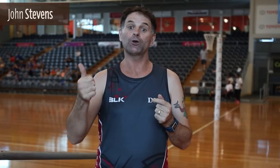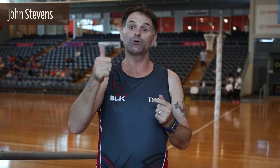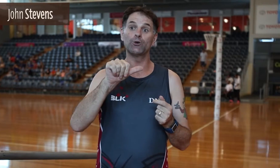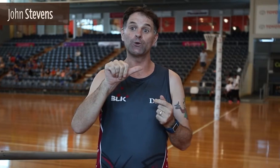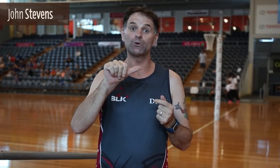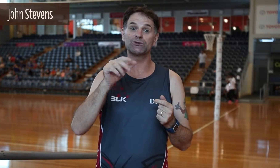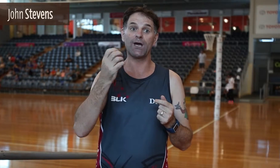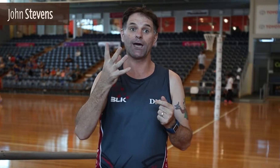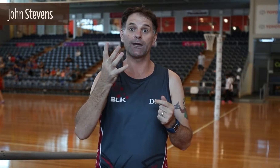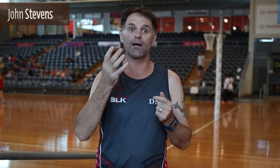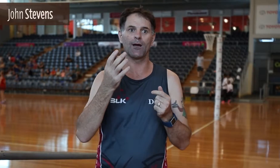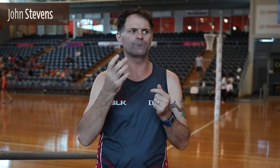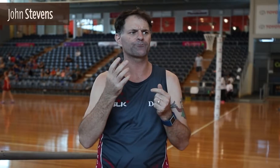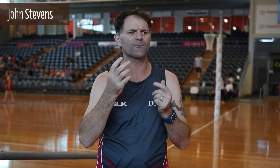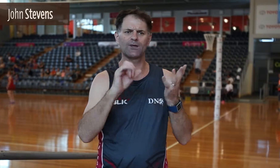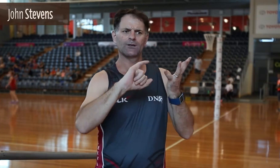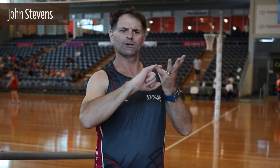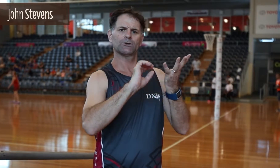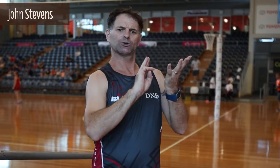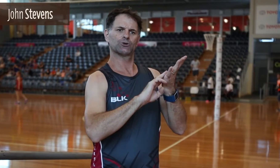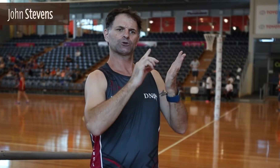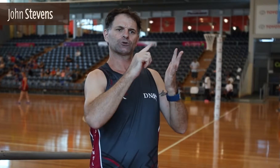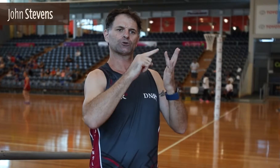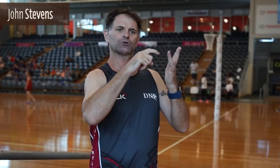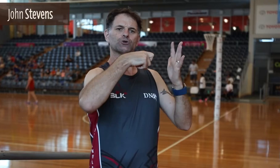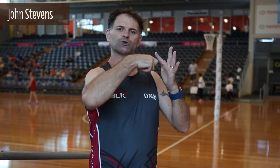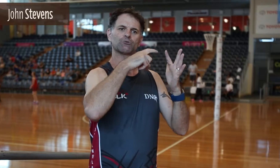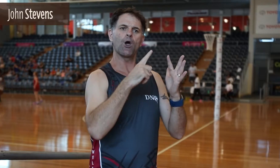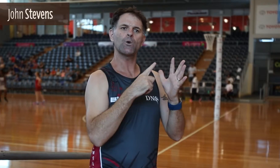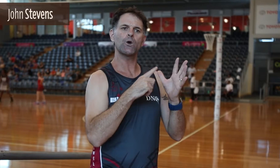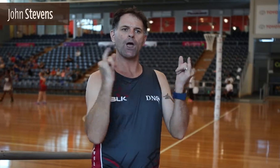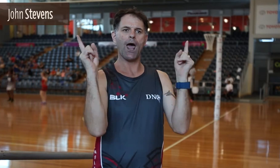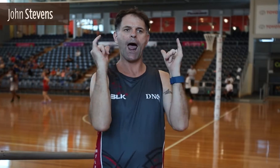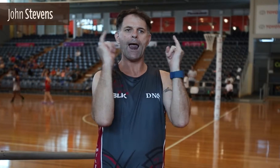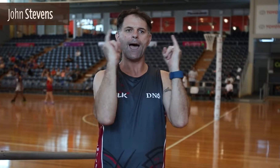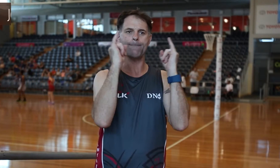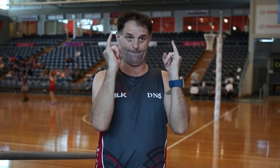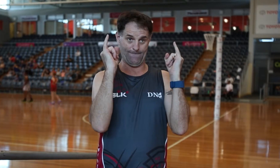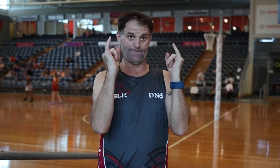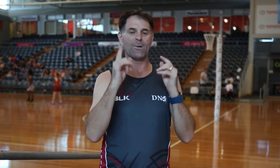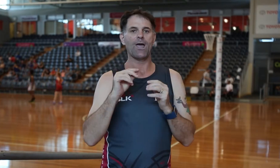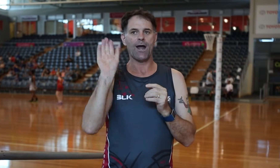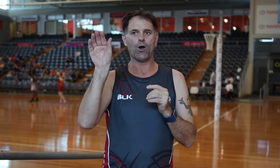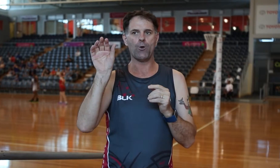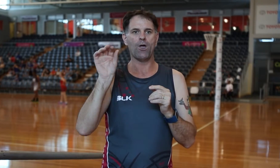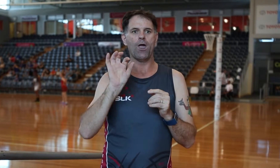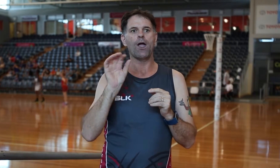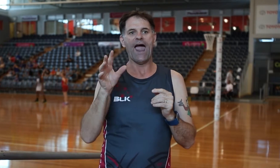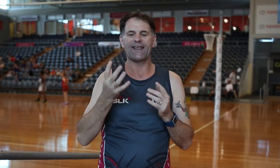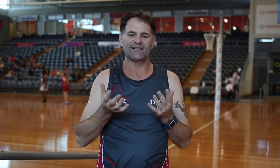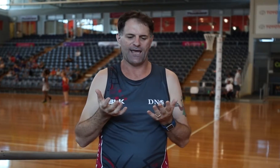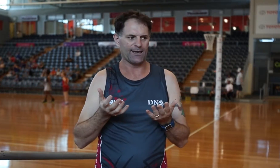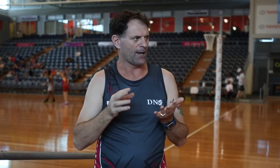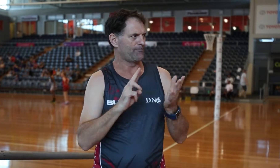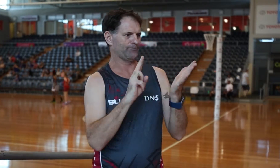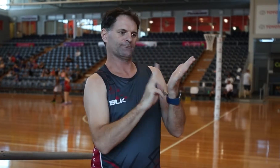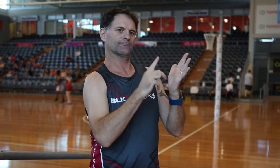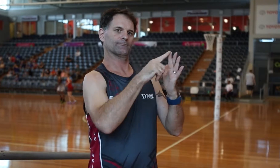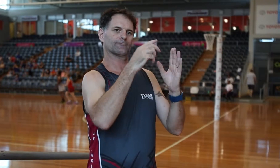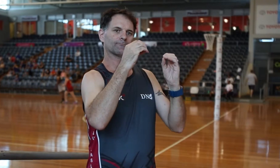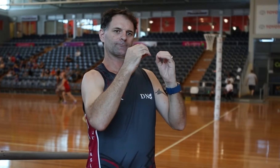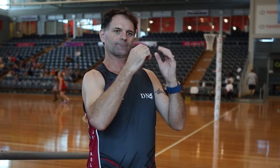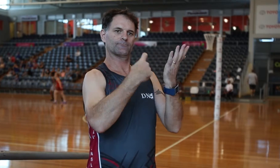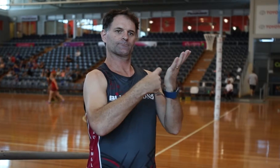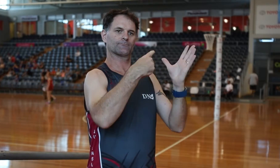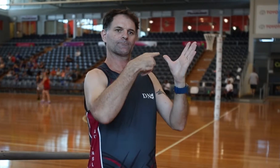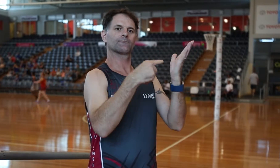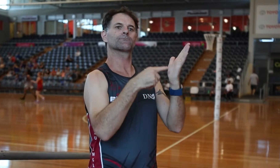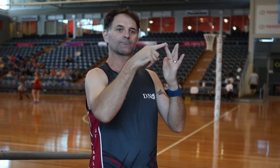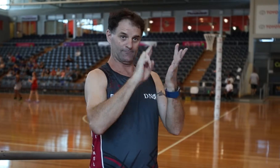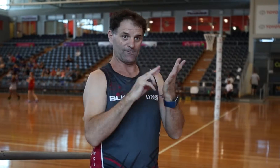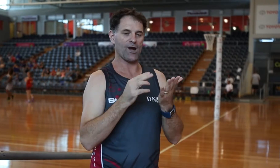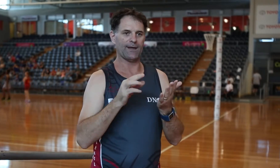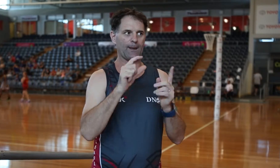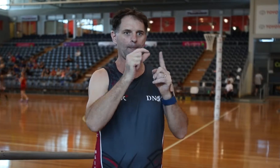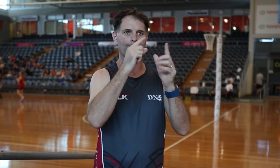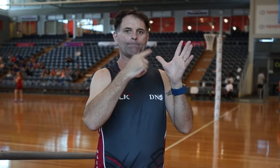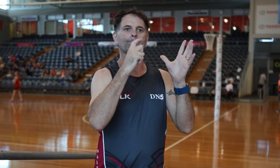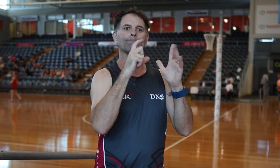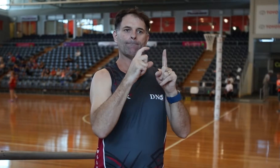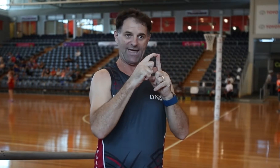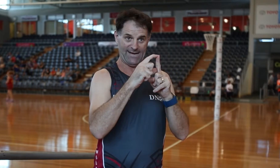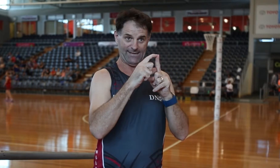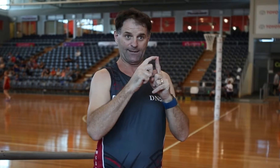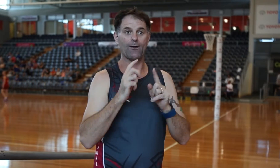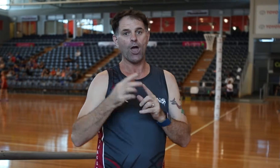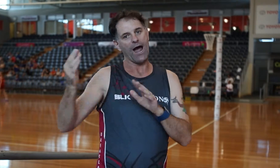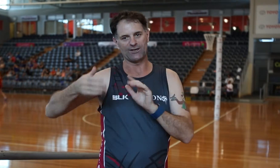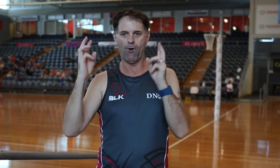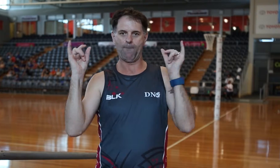I use a smoke alarm at home that has a vibrating pad connected.